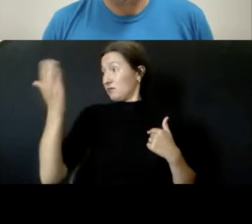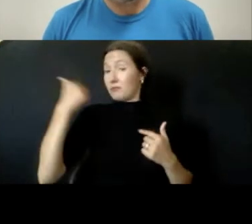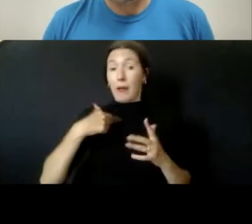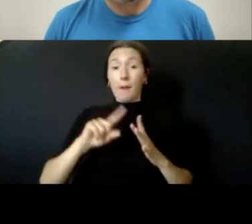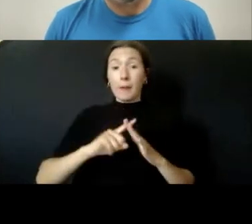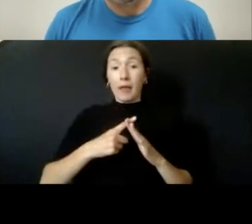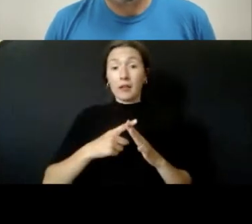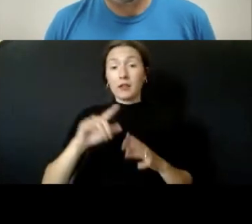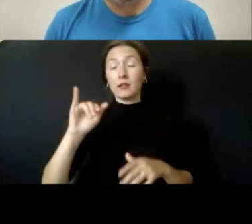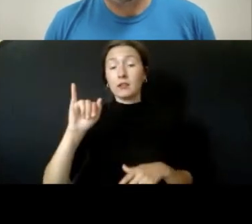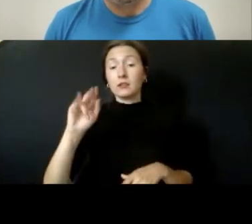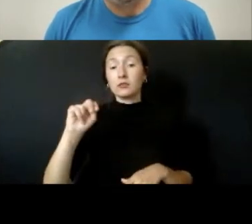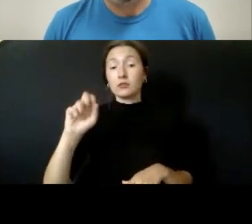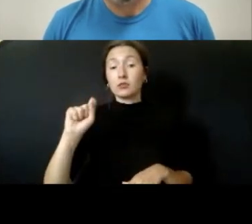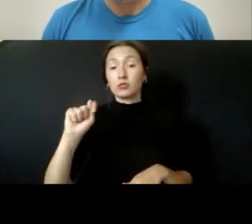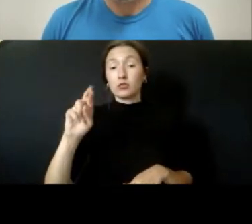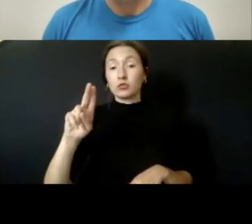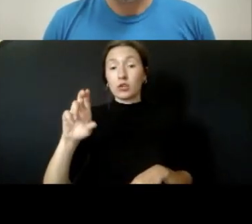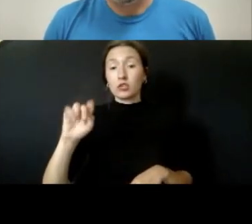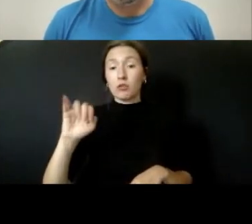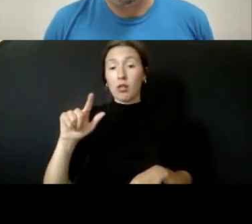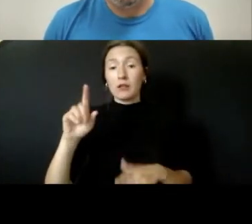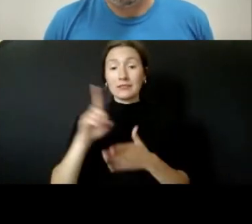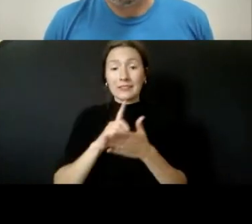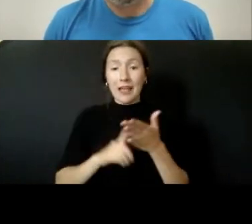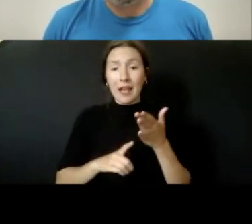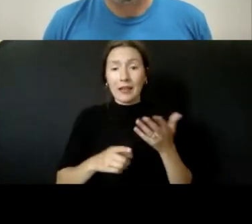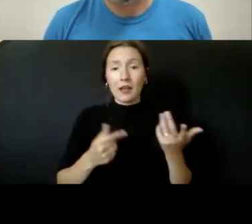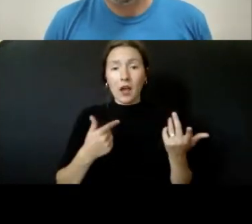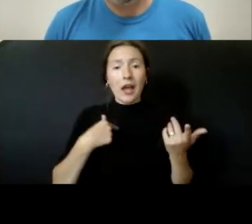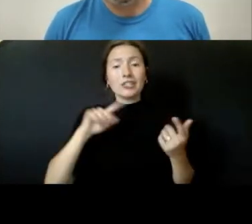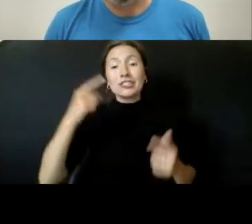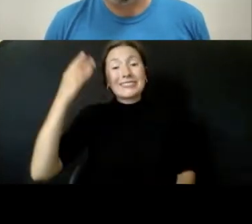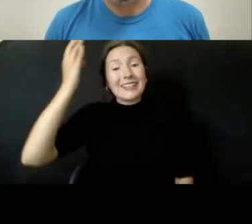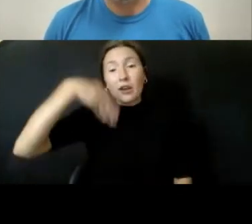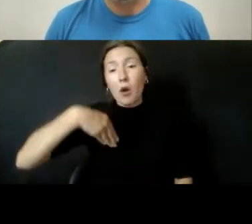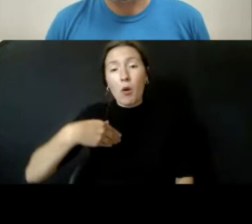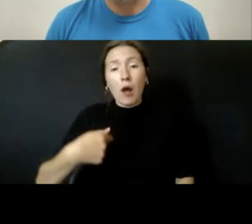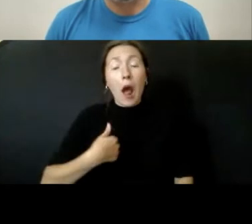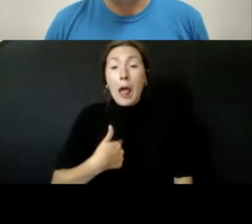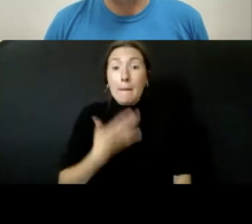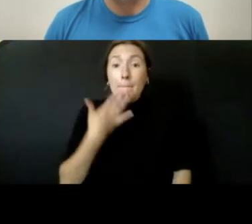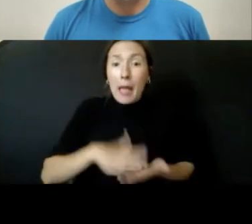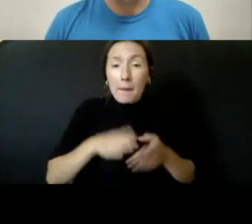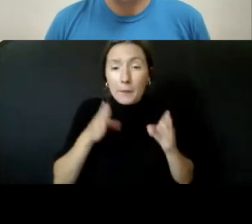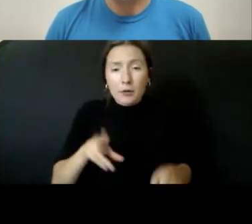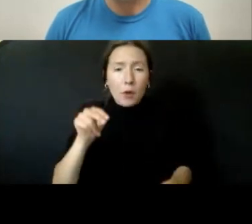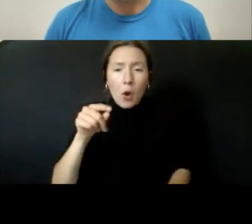they're books they're um you know the coming back to outside our industry designed for real life by